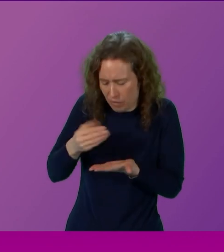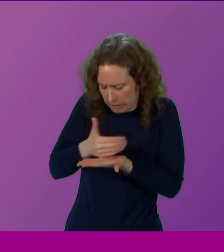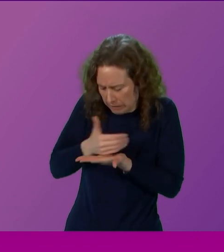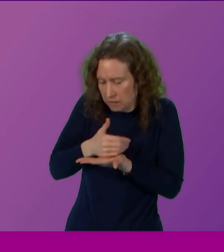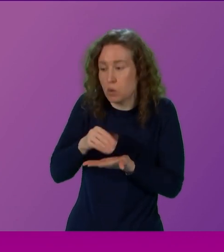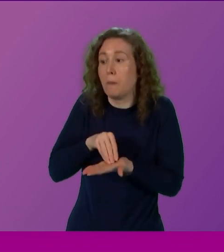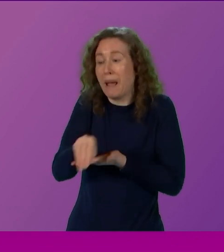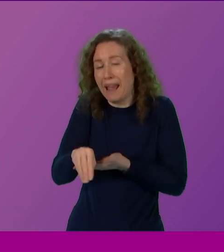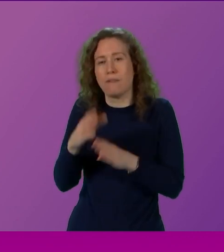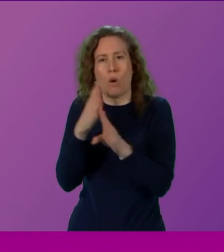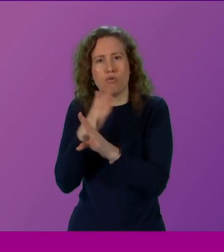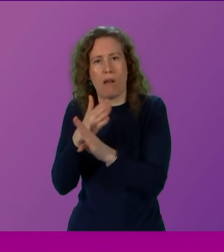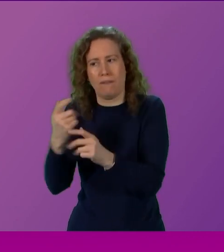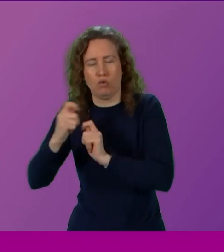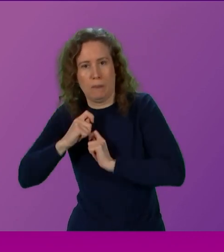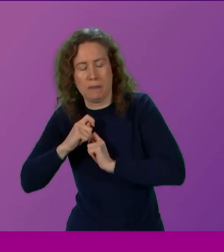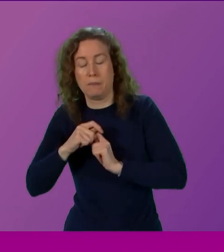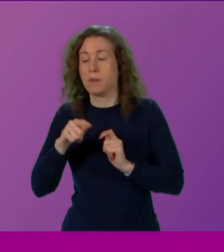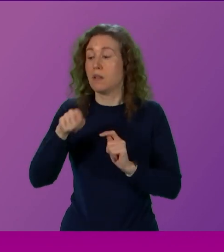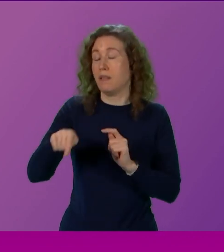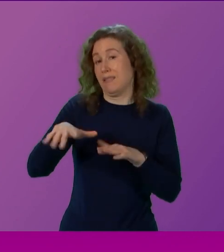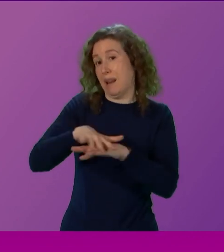The Private Healthcare Information Network tells us that the number